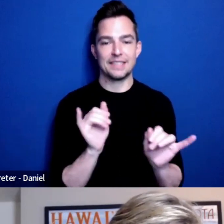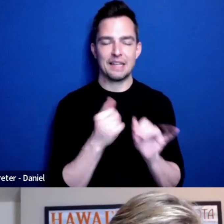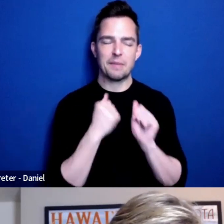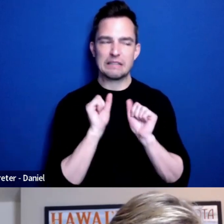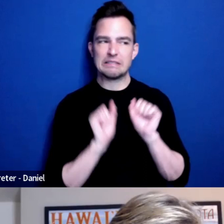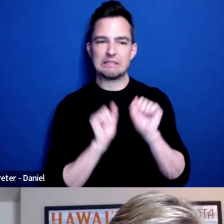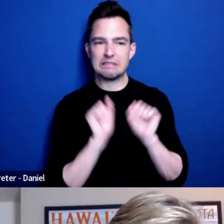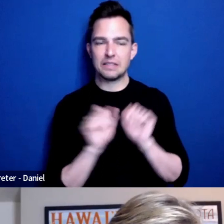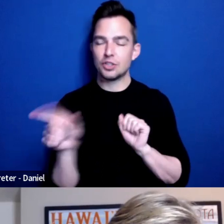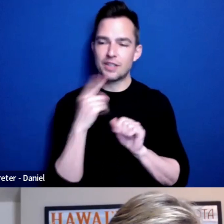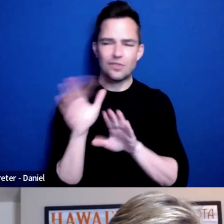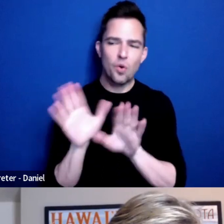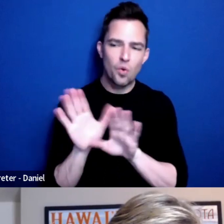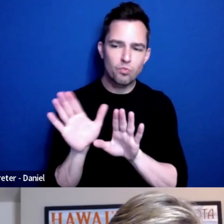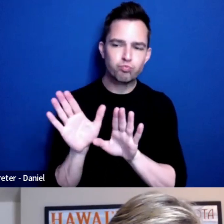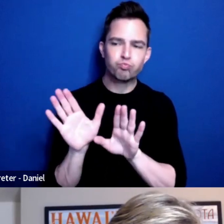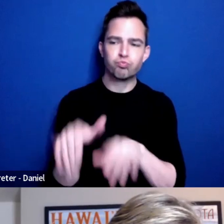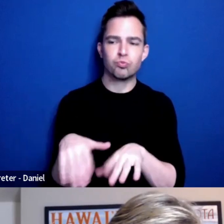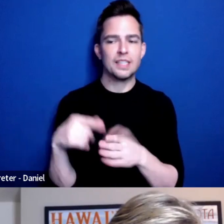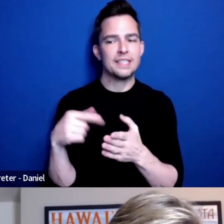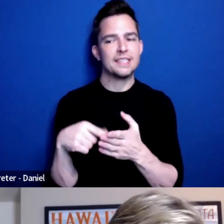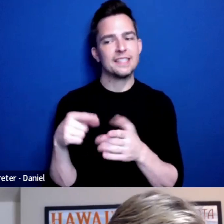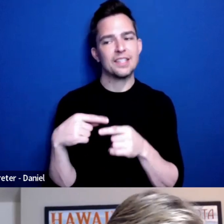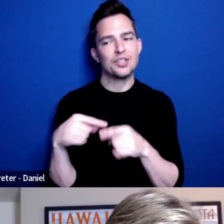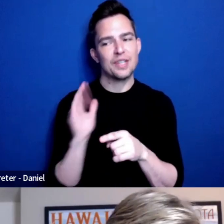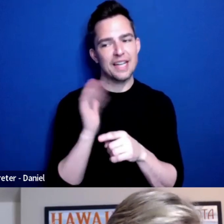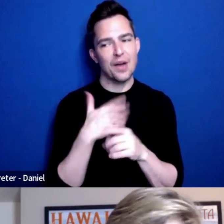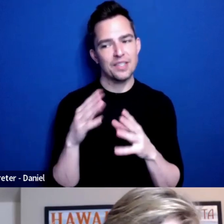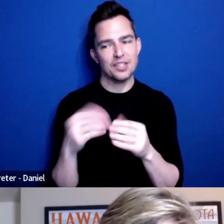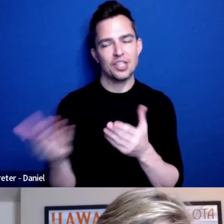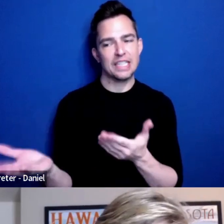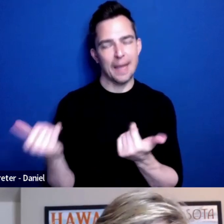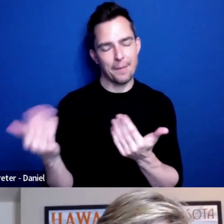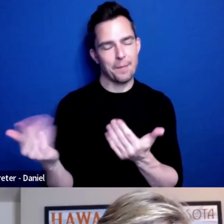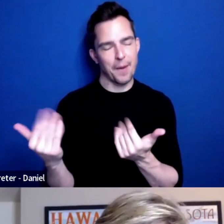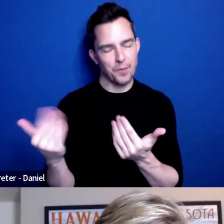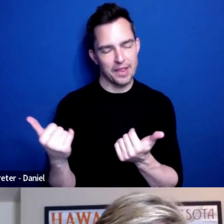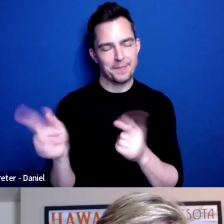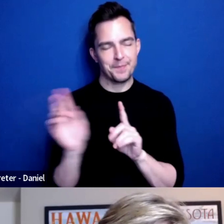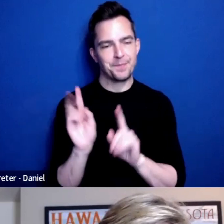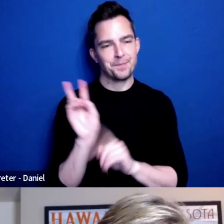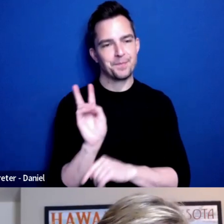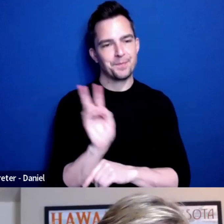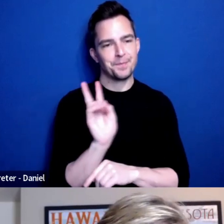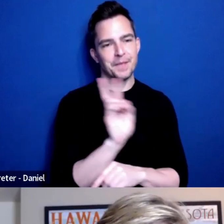But she said, No, no, no, you know, is this is this is during our session, you know, come come with me. So I knew somebody there, you know, she introduced